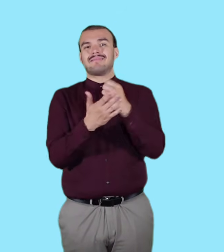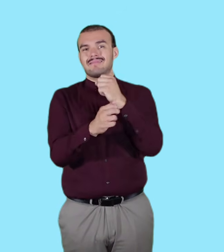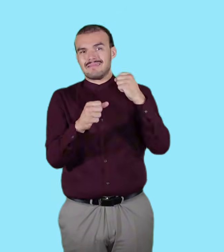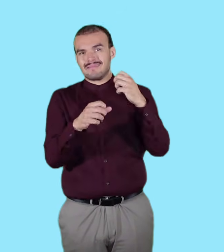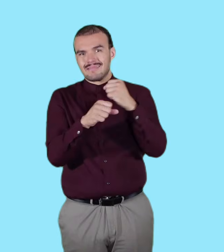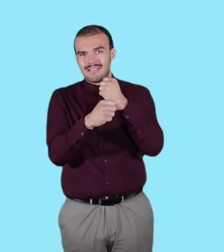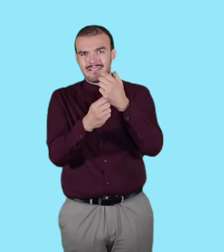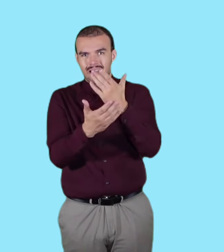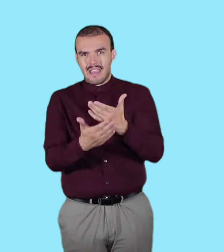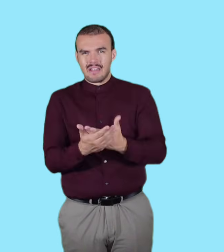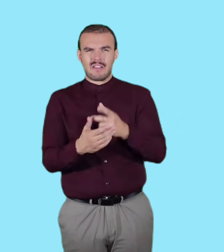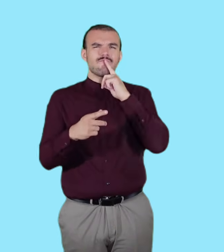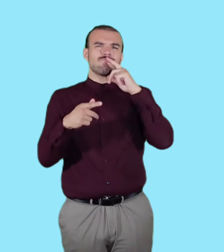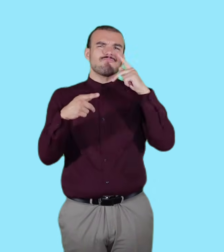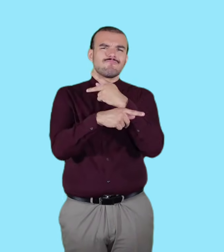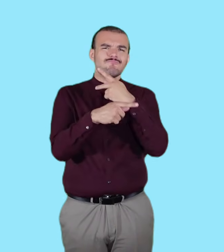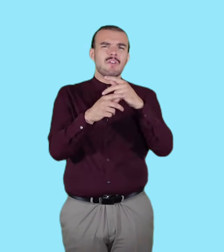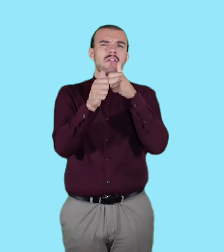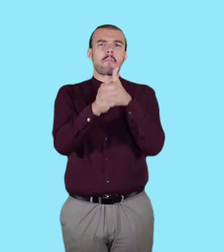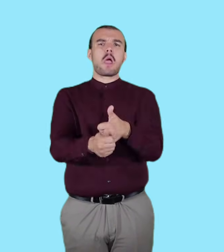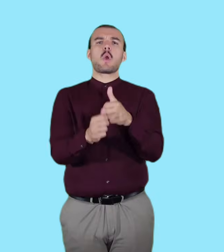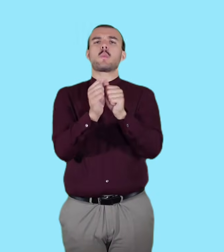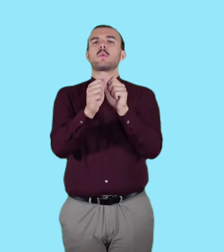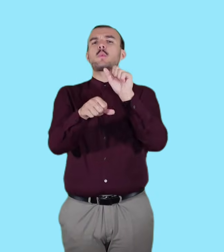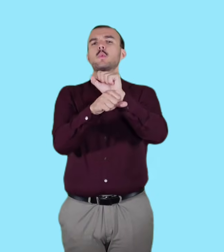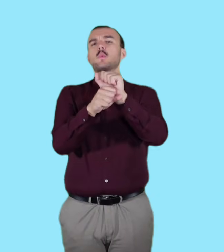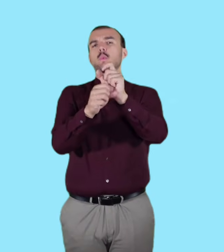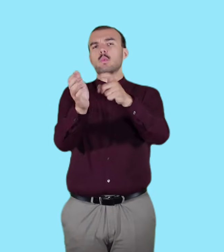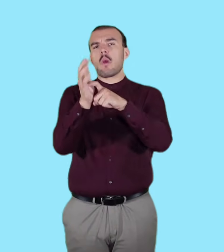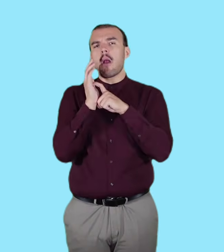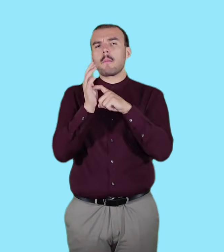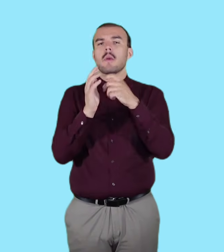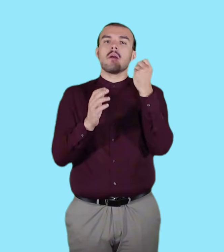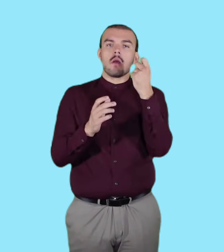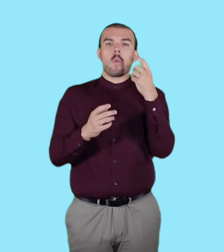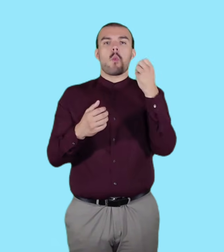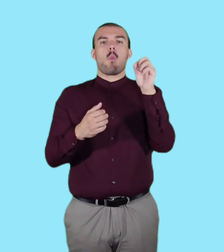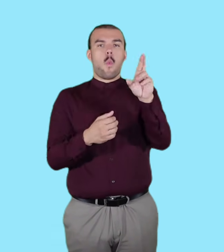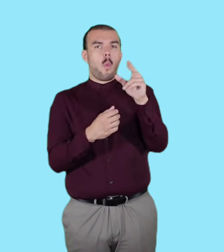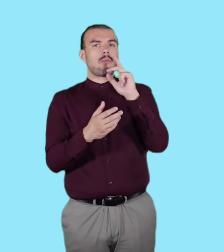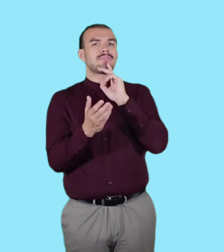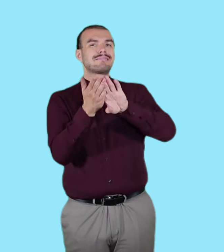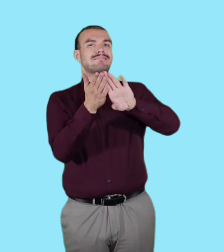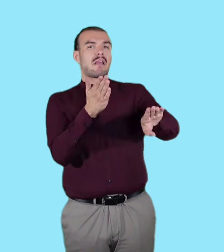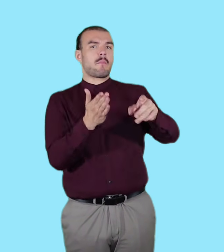to try to verify compliance with the work requirements or to exempt those who fall